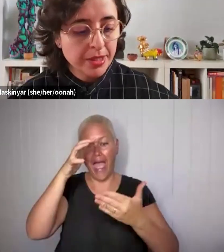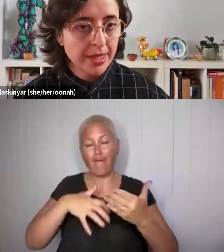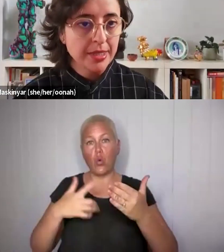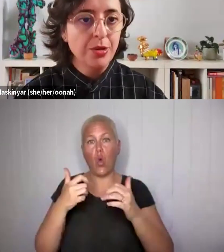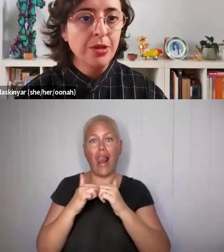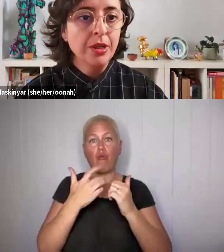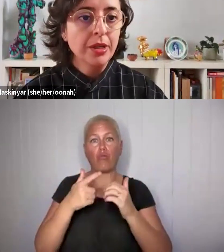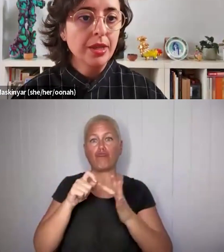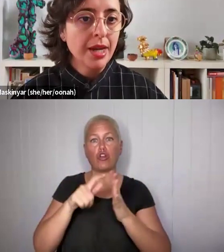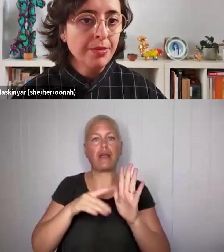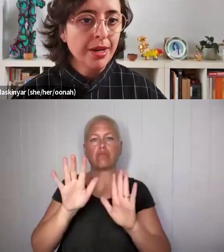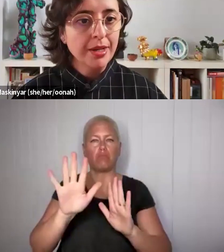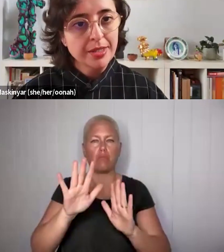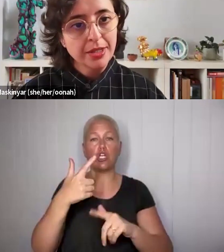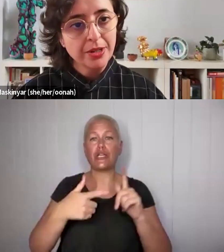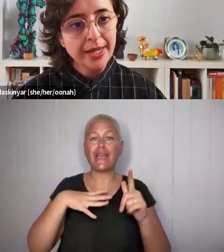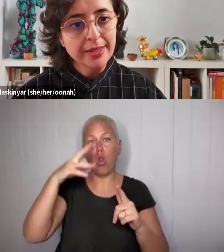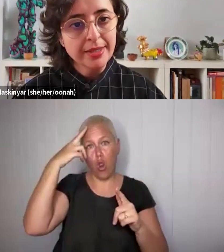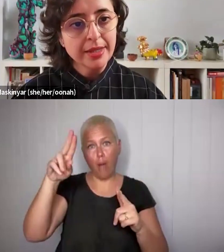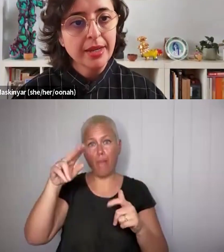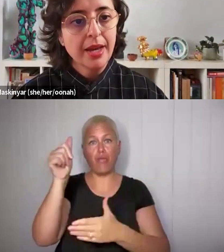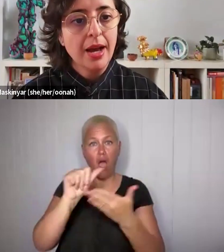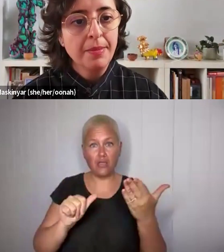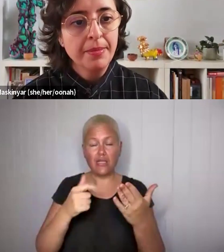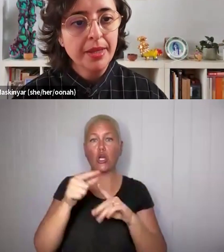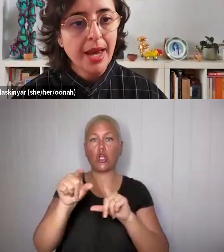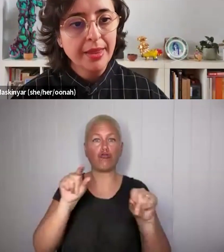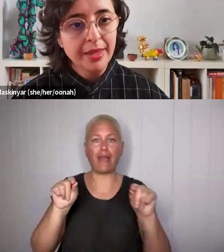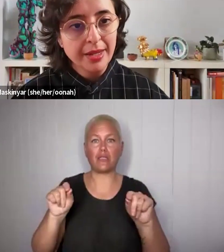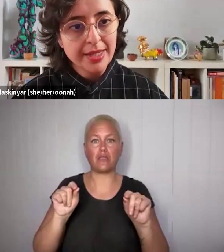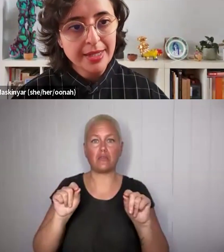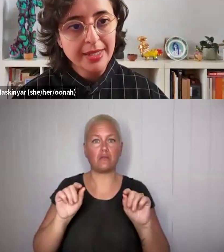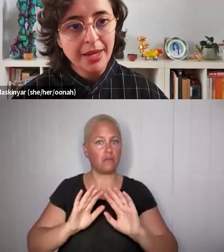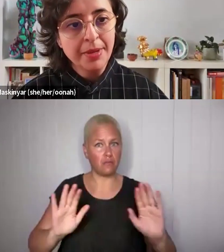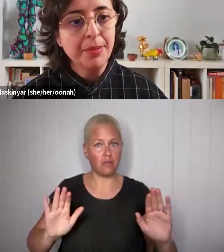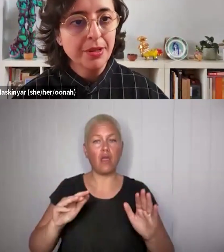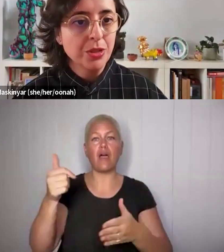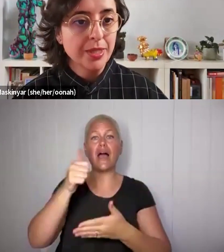We just need to know the name of the artists and curators, and the artistic team, and because you